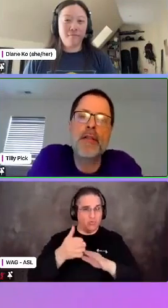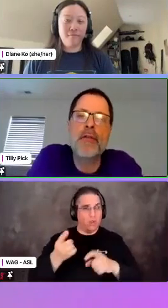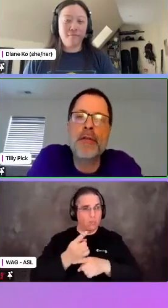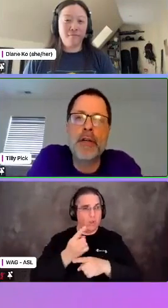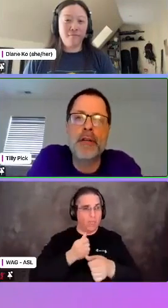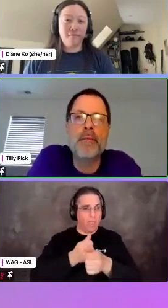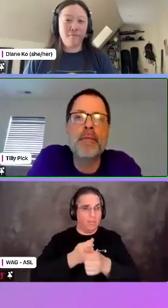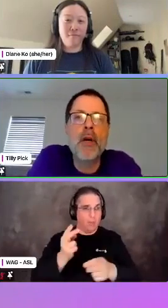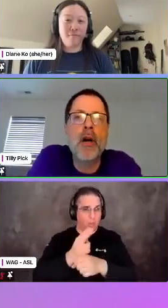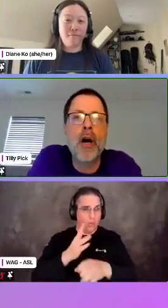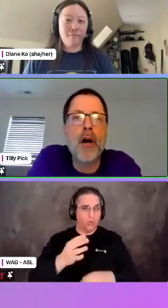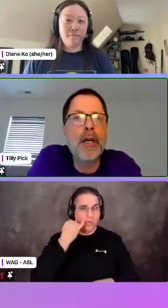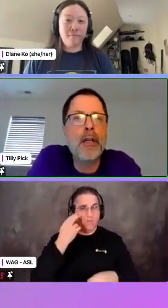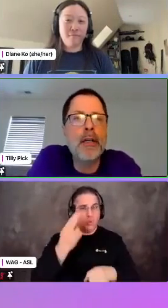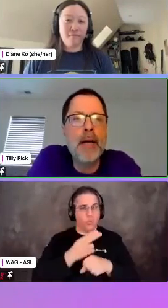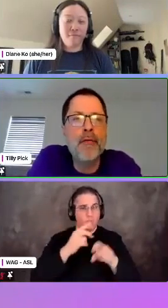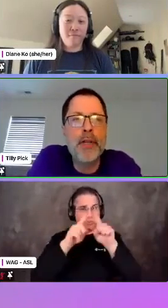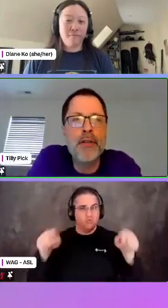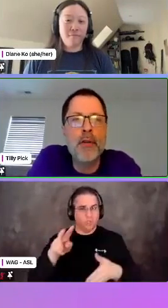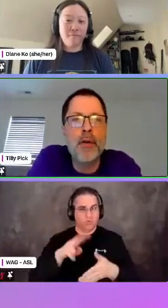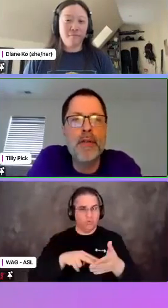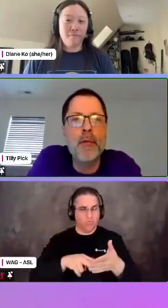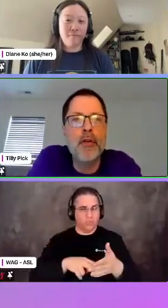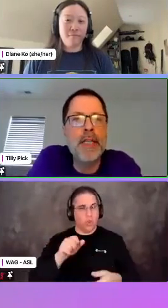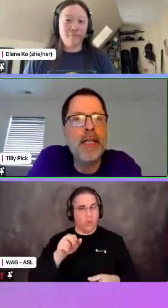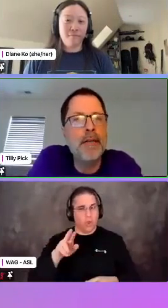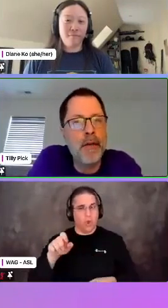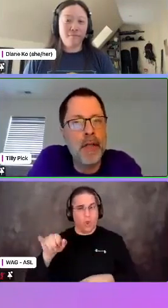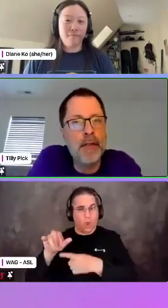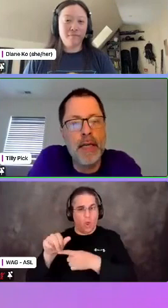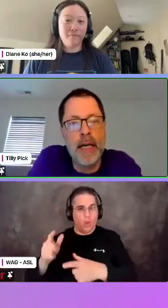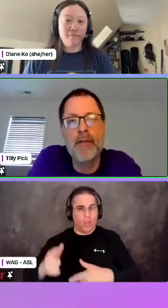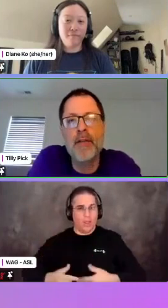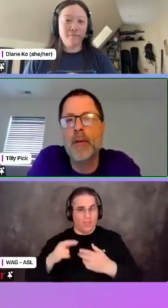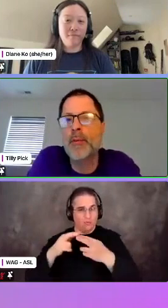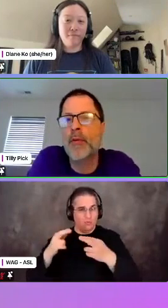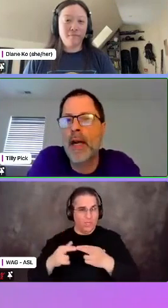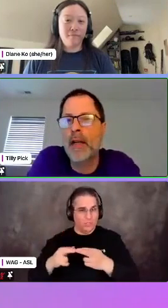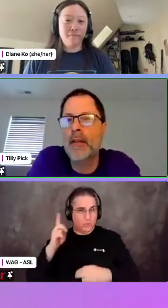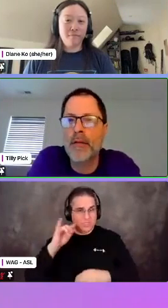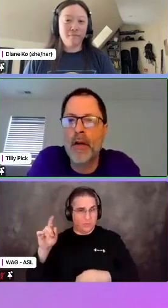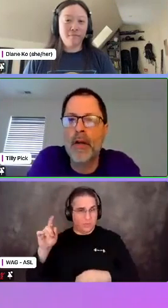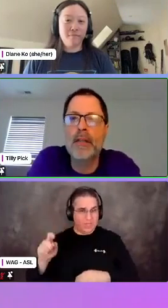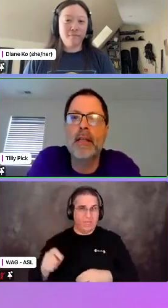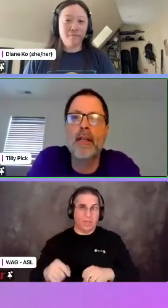[Host Tilly] Very good. Thank you for that one period one that was asked and answered period will the updated Dom